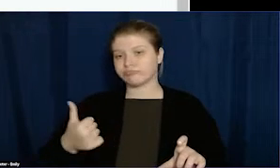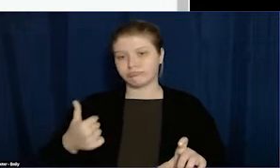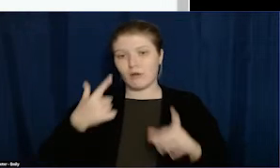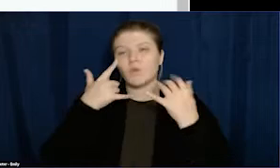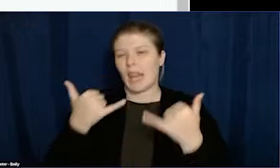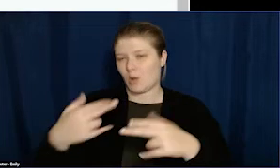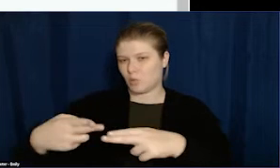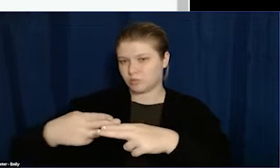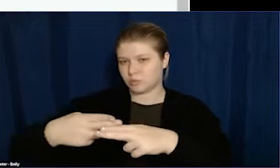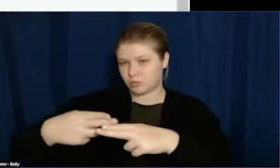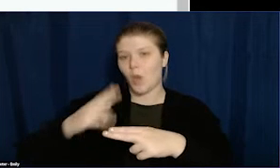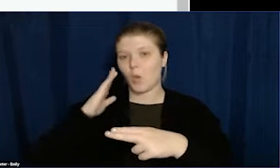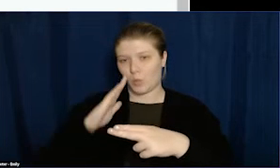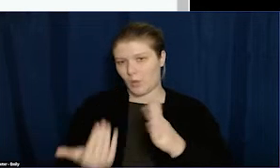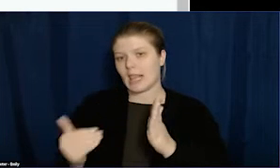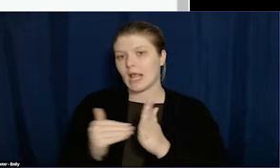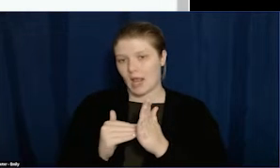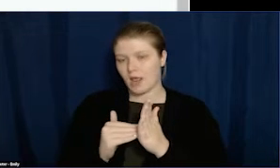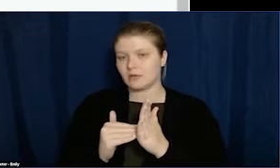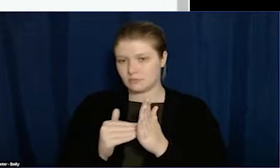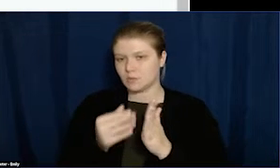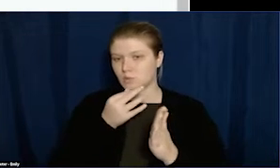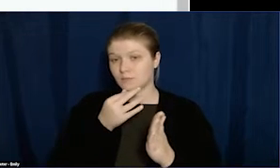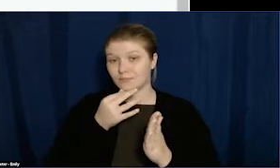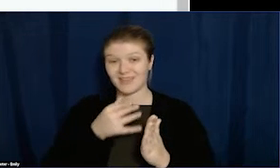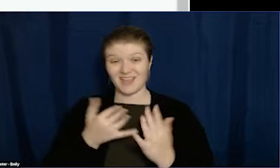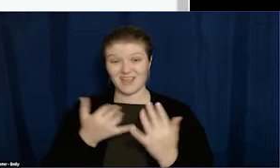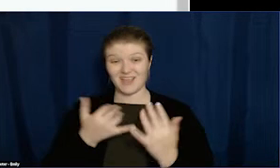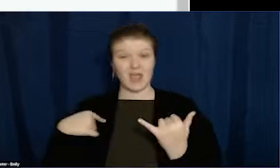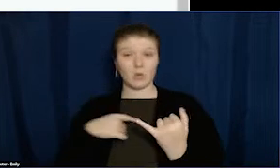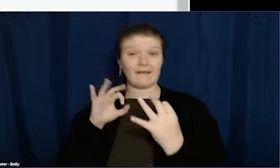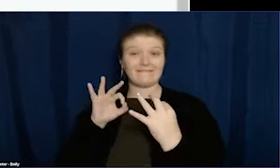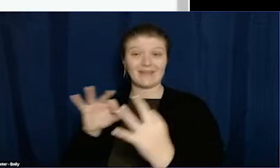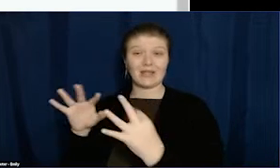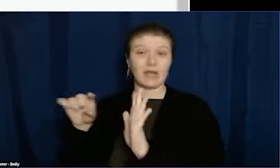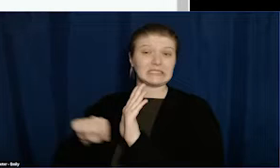We, due to feedback, have suppressed those for now. And we may be revisiting how we check for those.